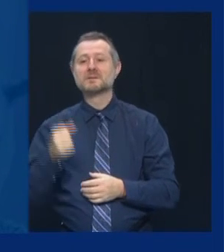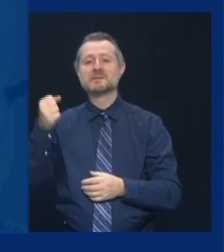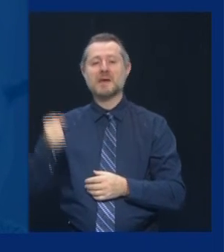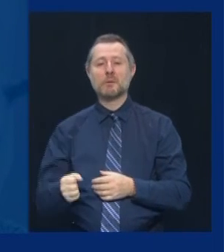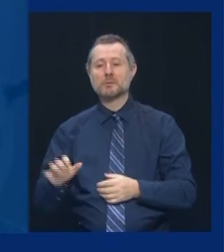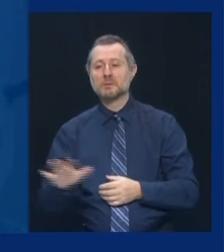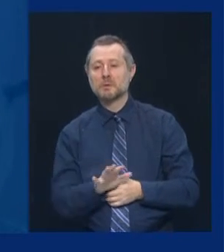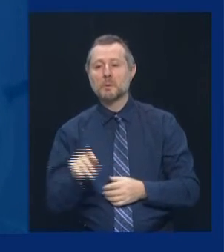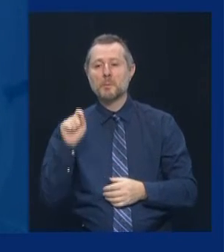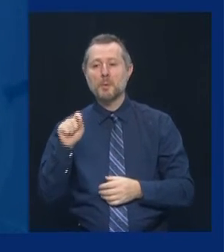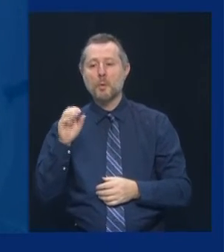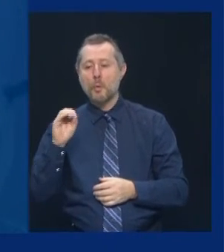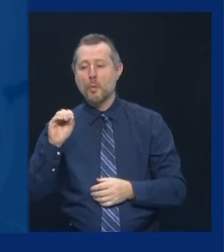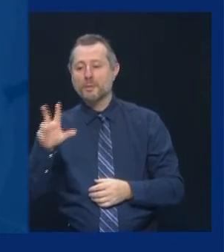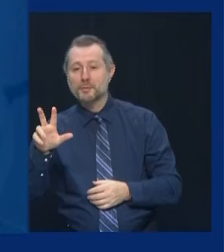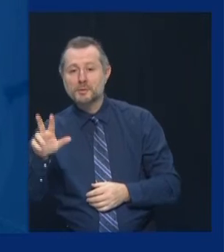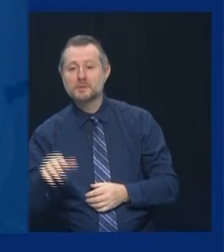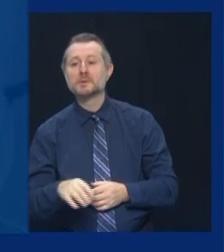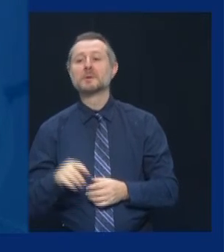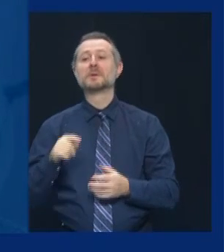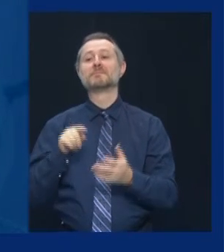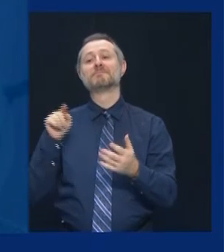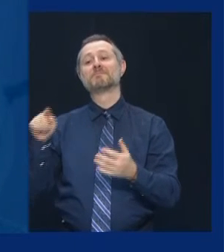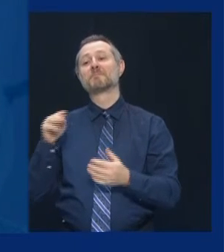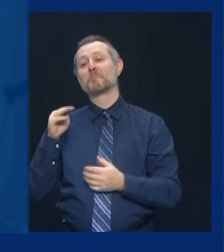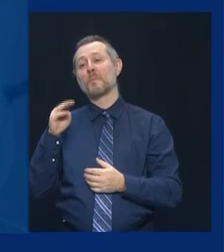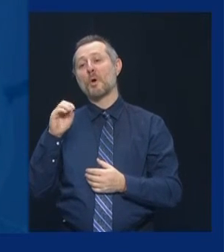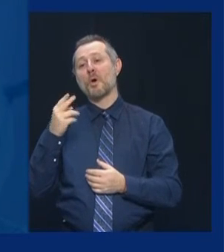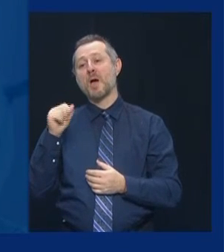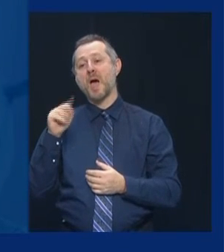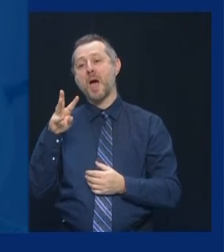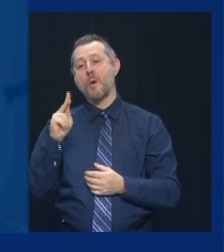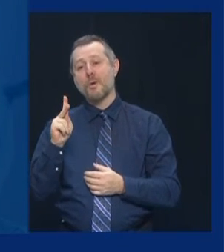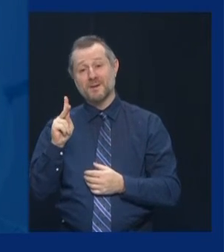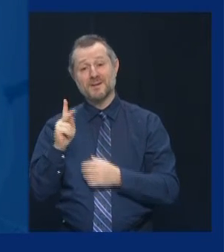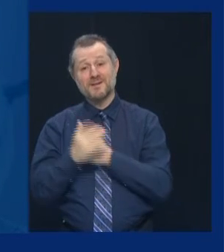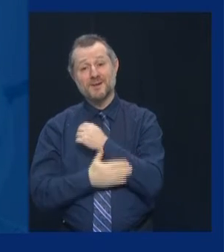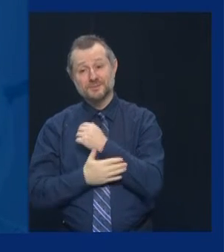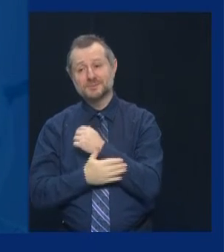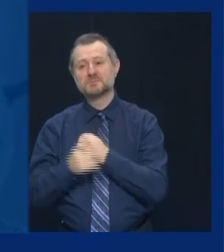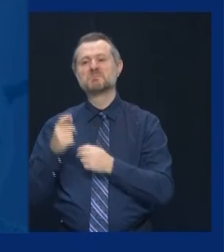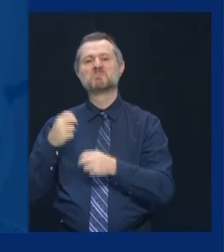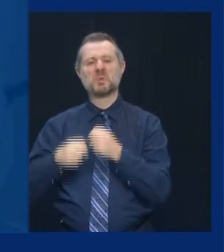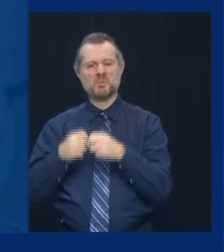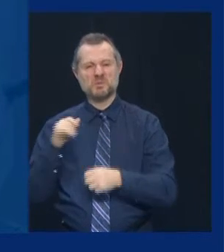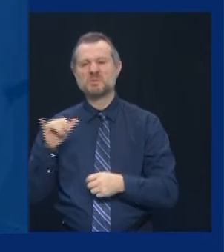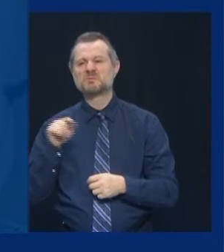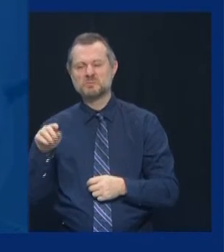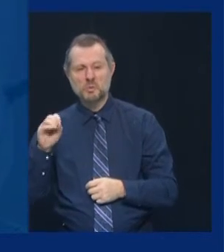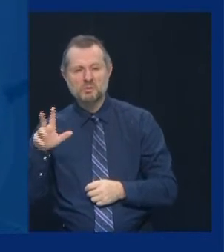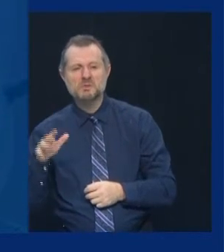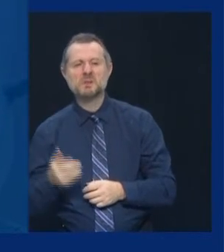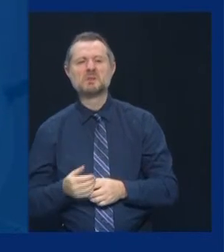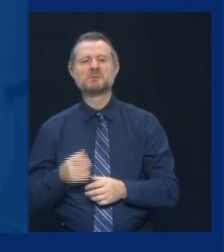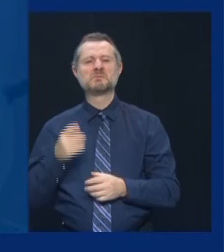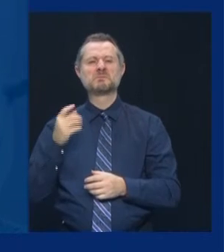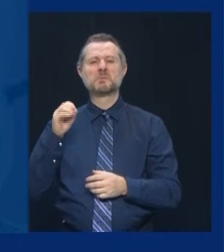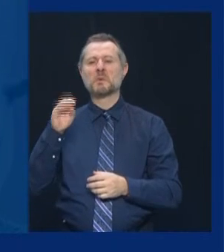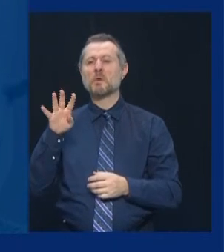CENTRAL NEW YORK .05.